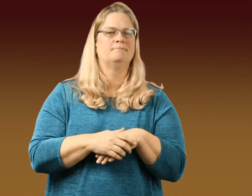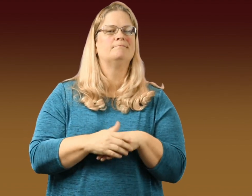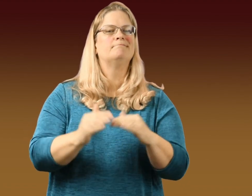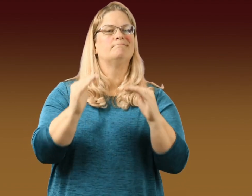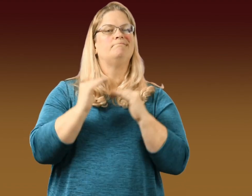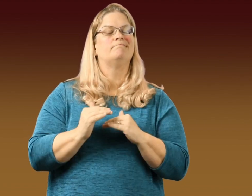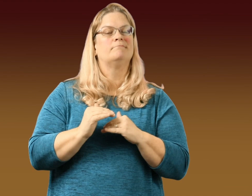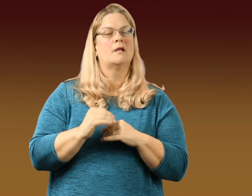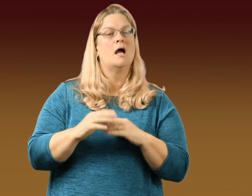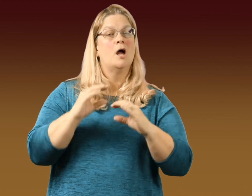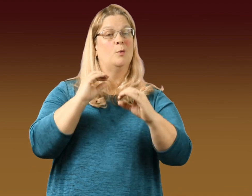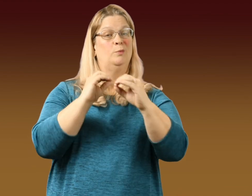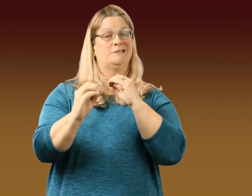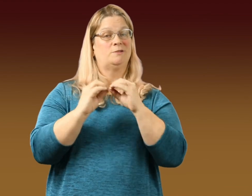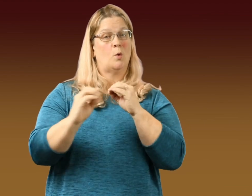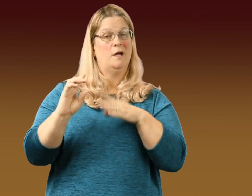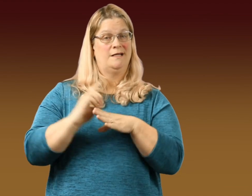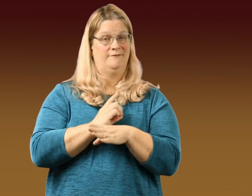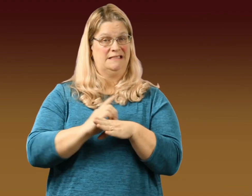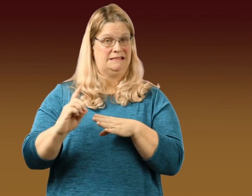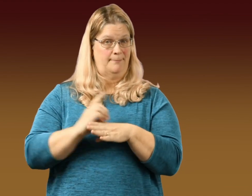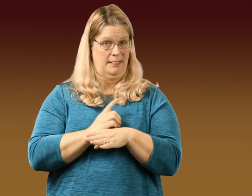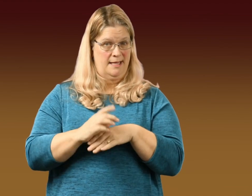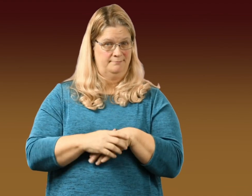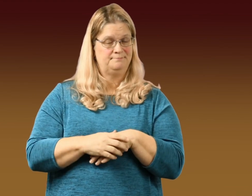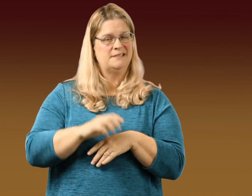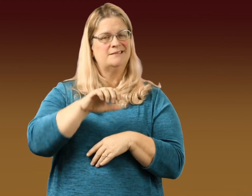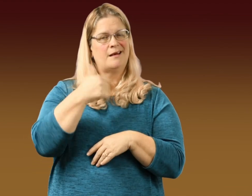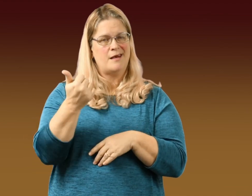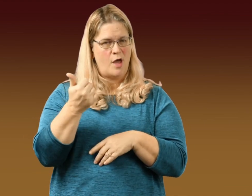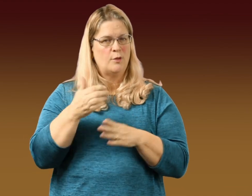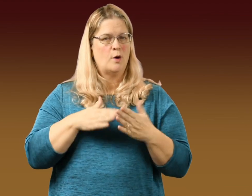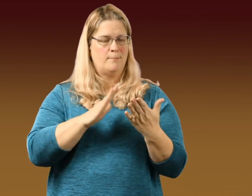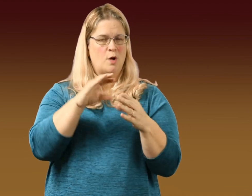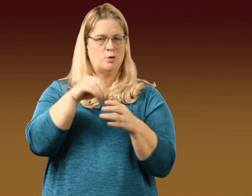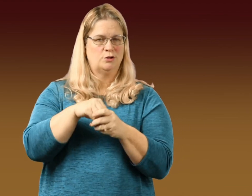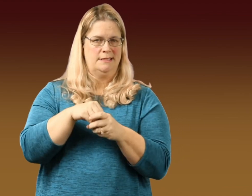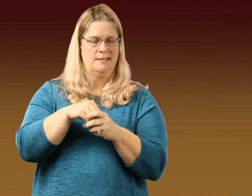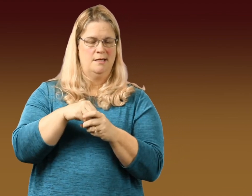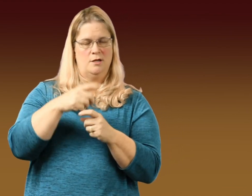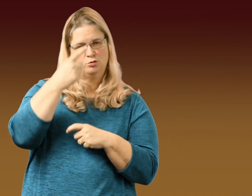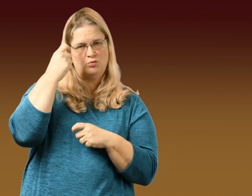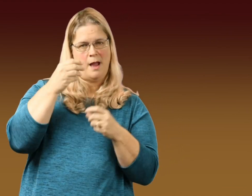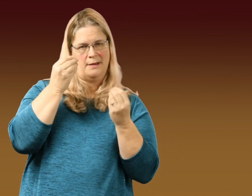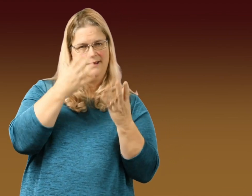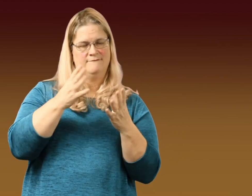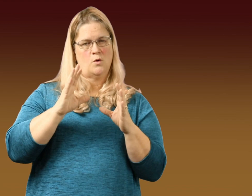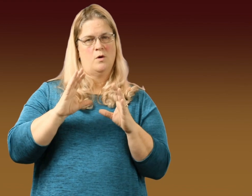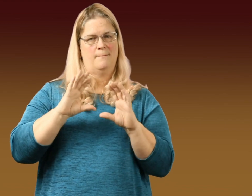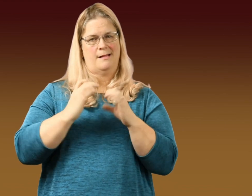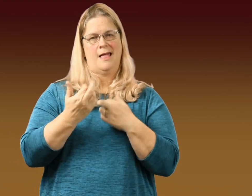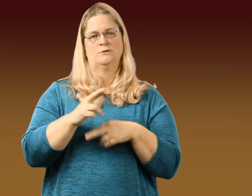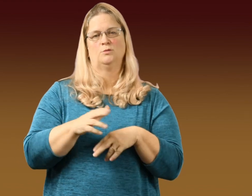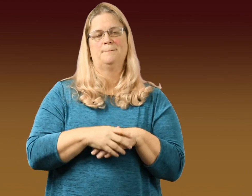Now, looking at restorative discipline -- rather than a punitive approach within the classroom,